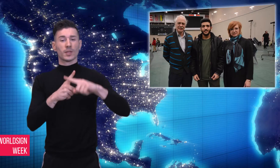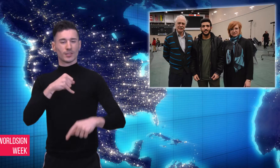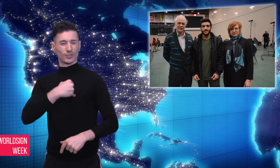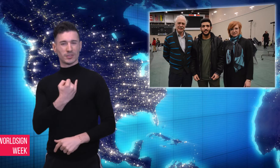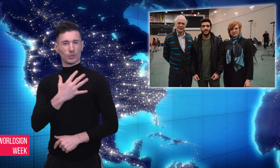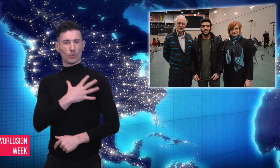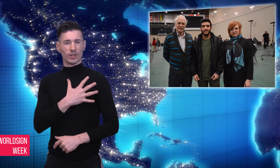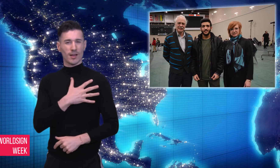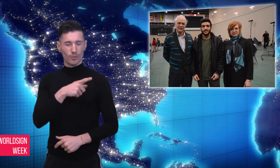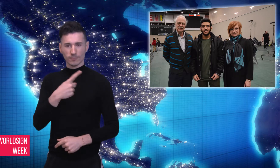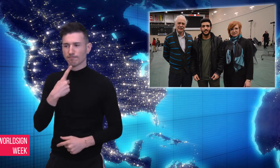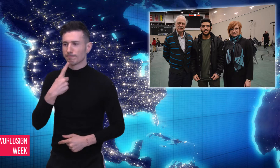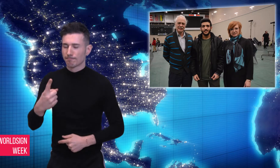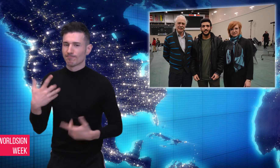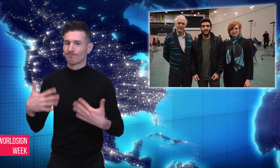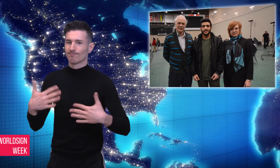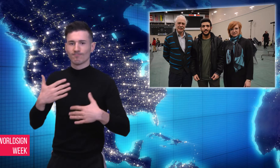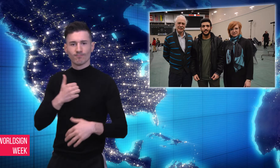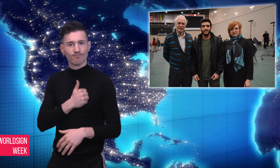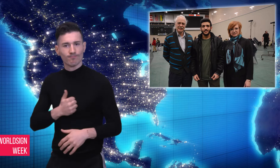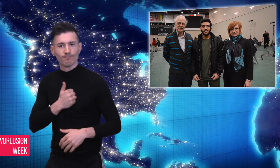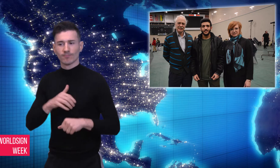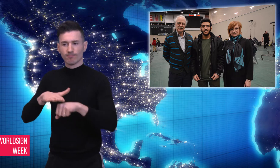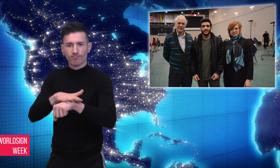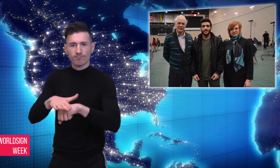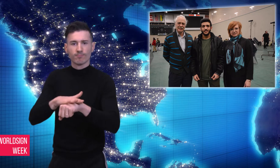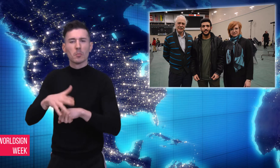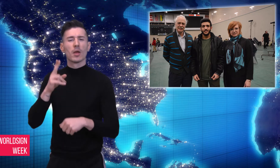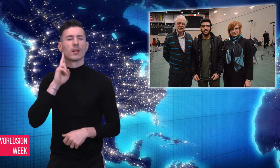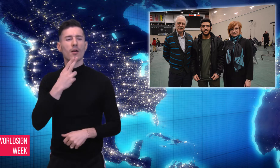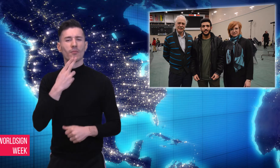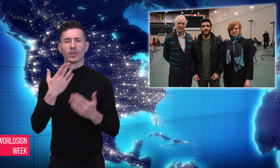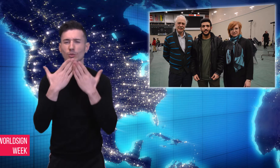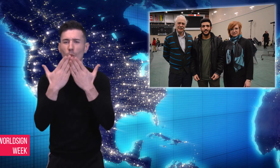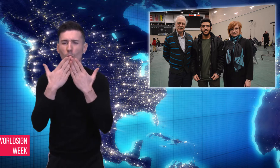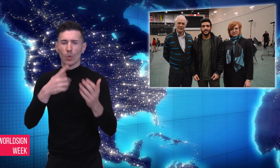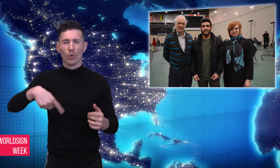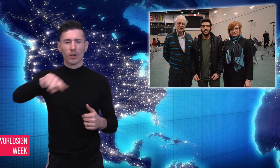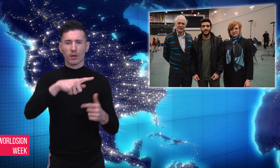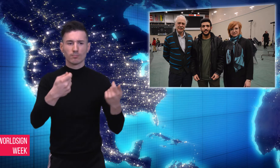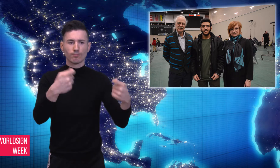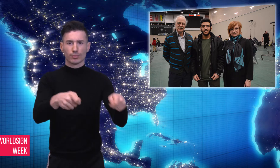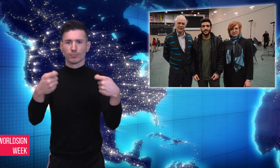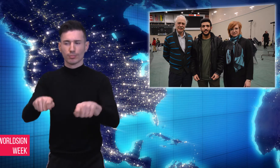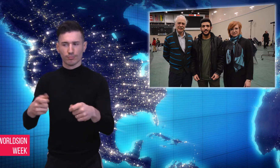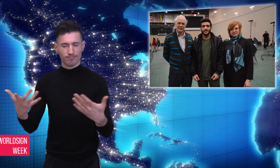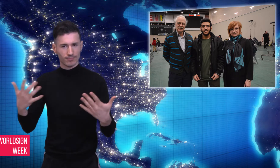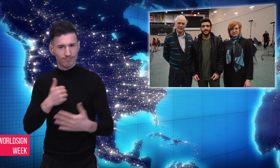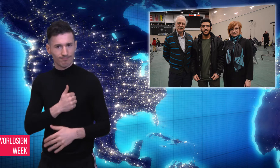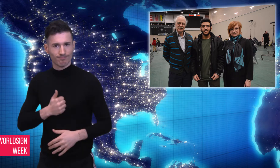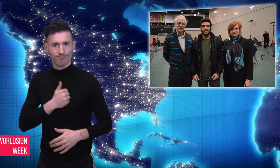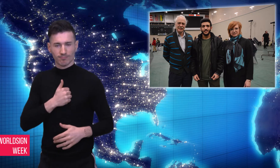PM Trudeau also said that closing of Deaf schools were